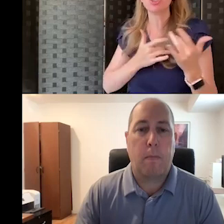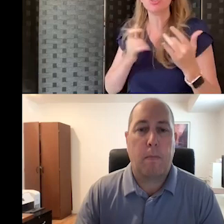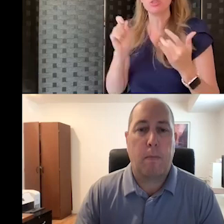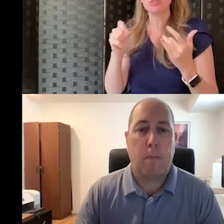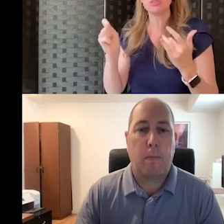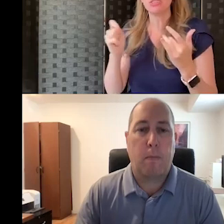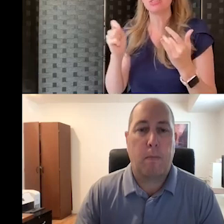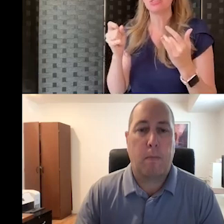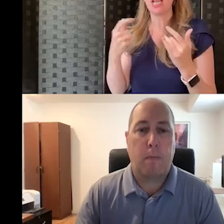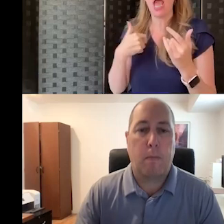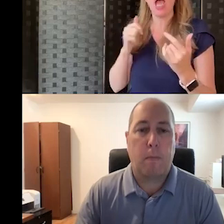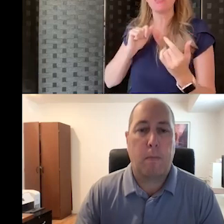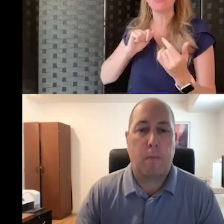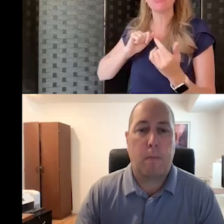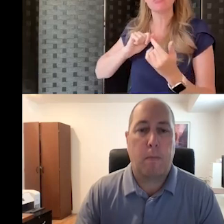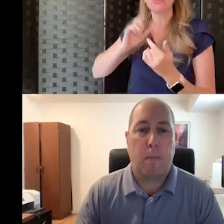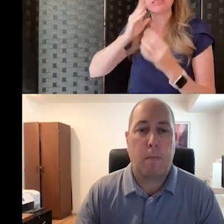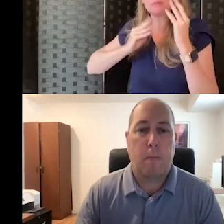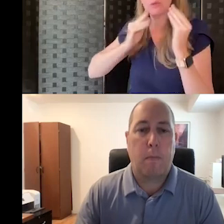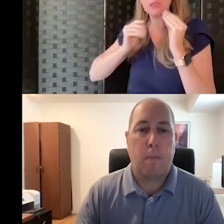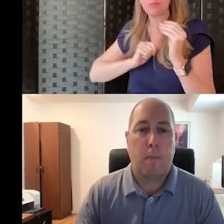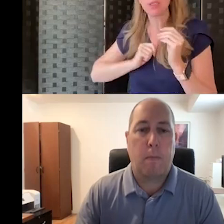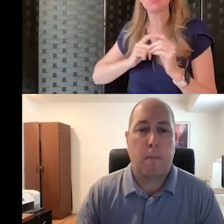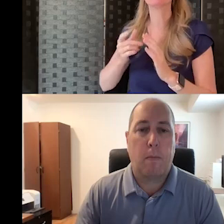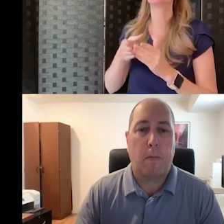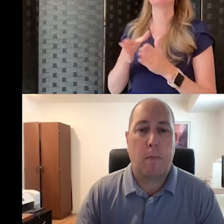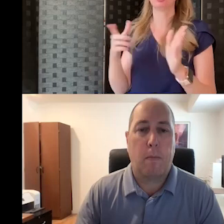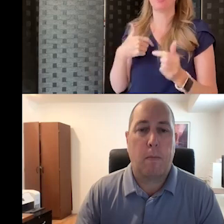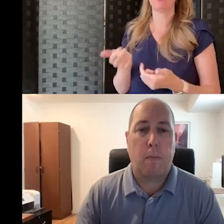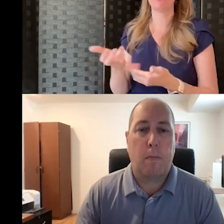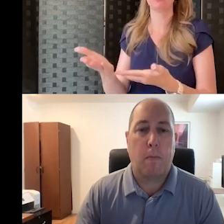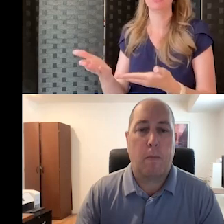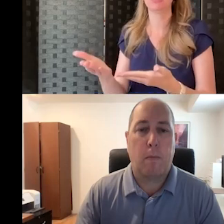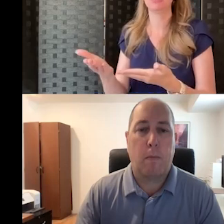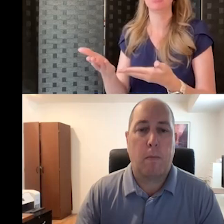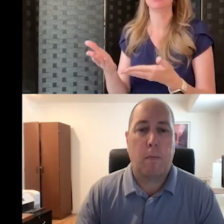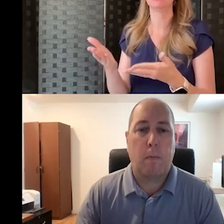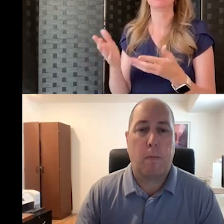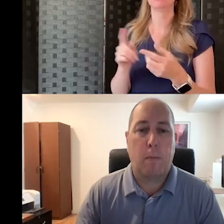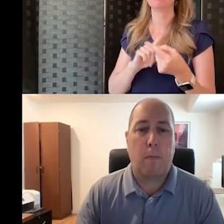something that I run into regularly. Generally, I recommend a combination of skip links before